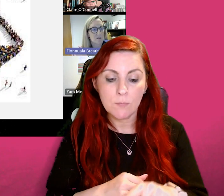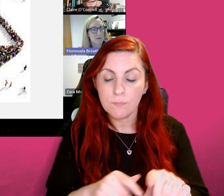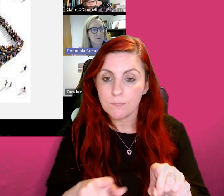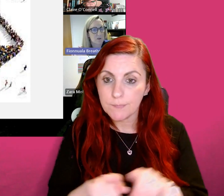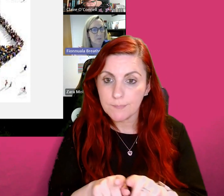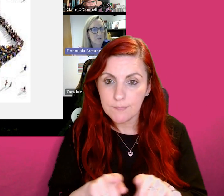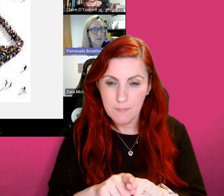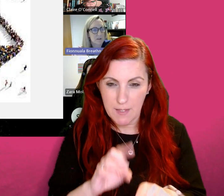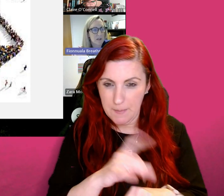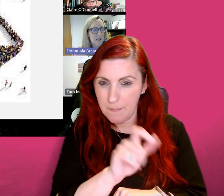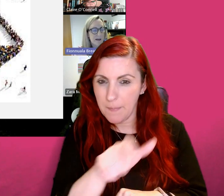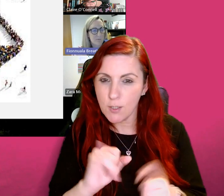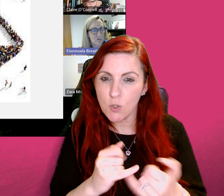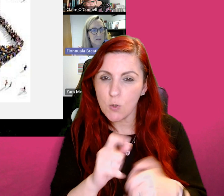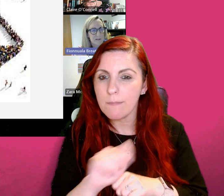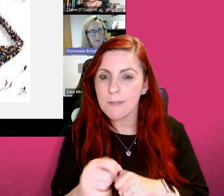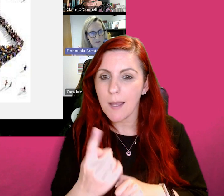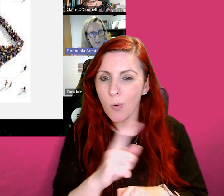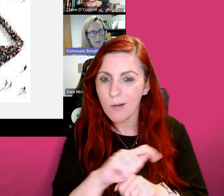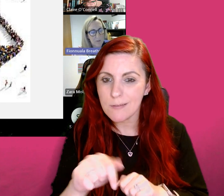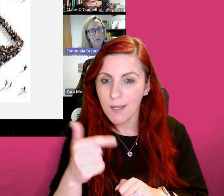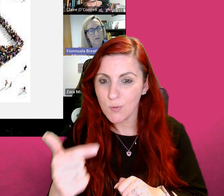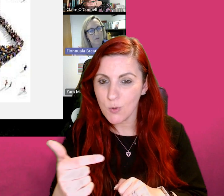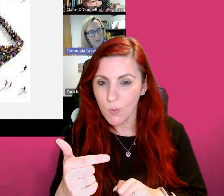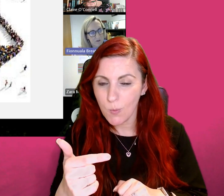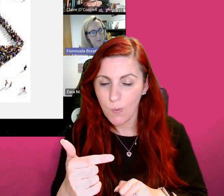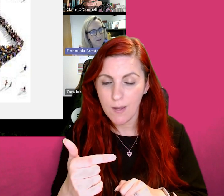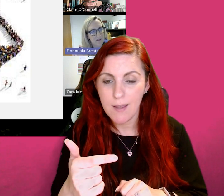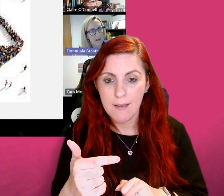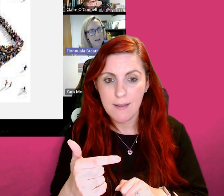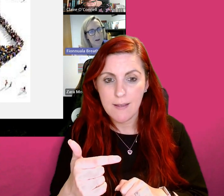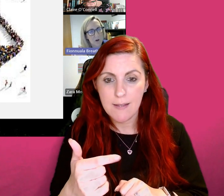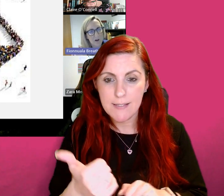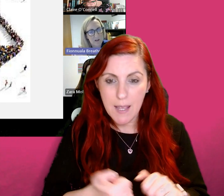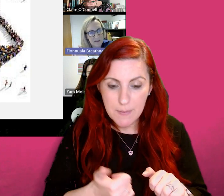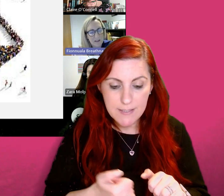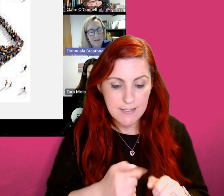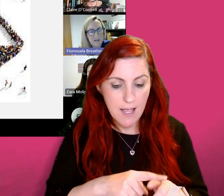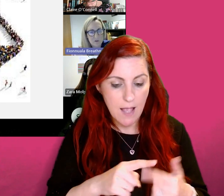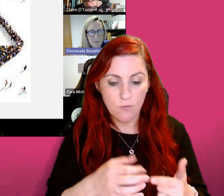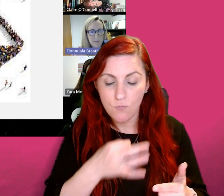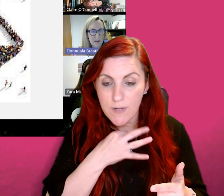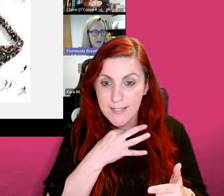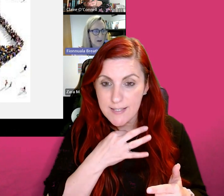one and type two diabetes um risks of still birth of adverse perinatal outcome are still extremely